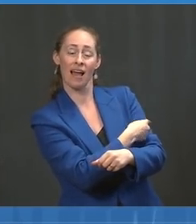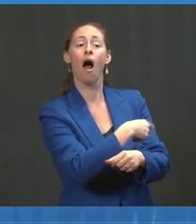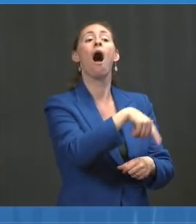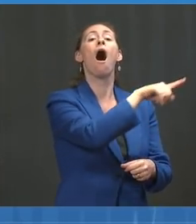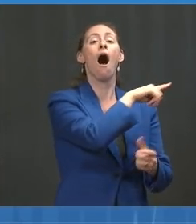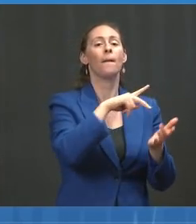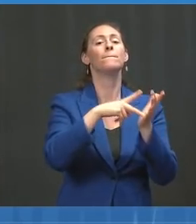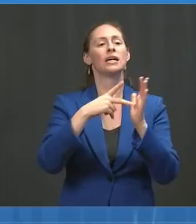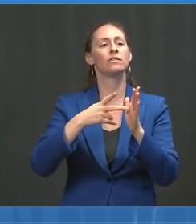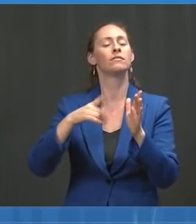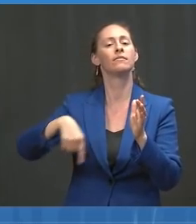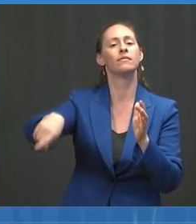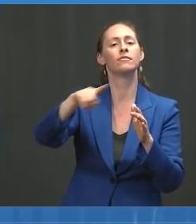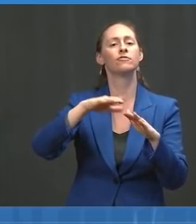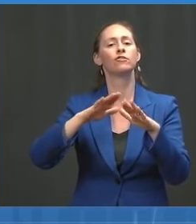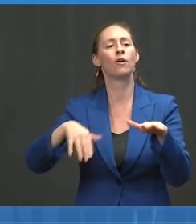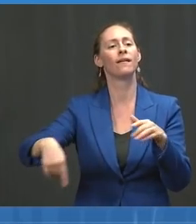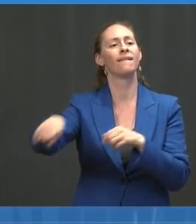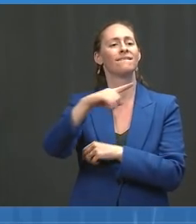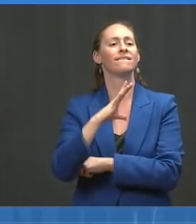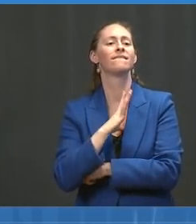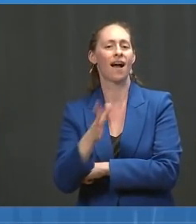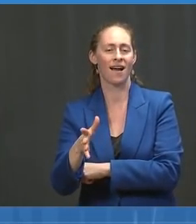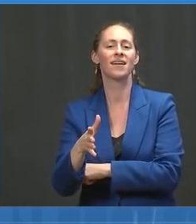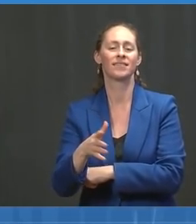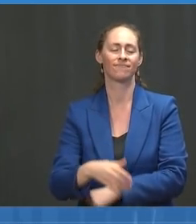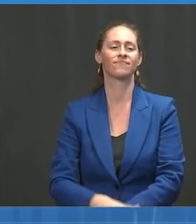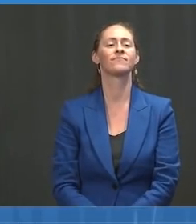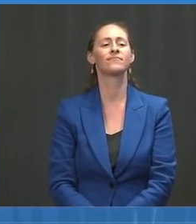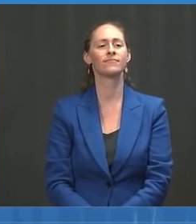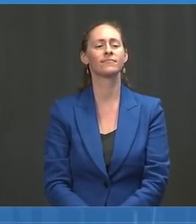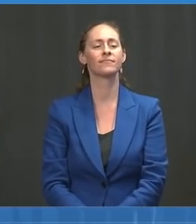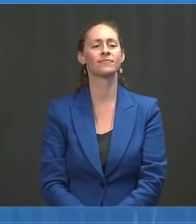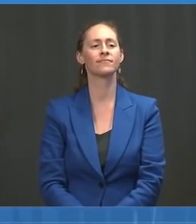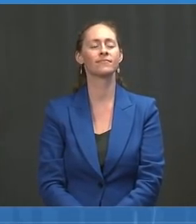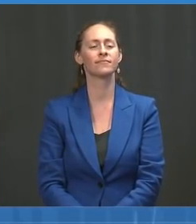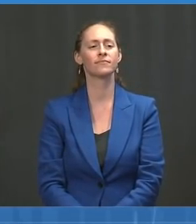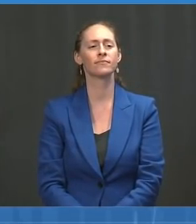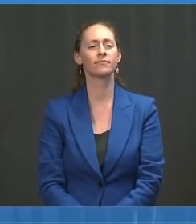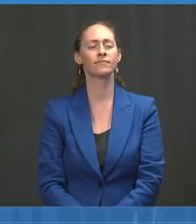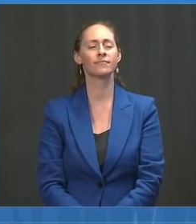And then, of course, to following our prevention guidance for schools -- which we have provided: